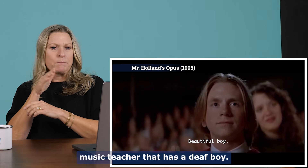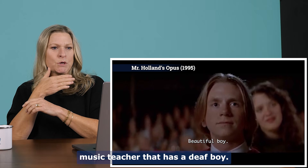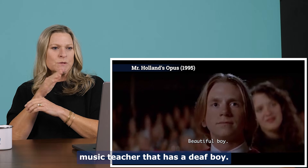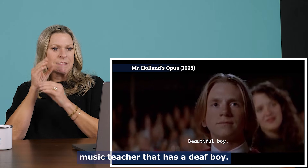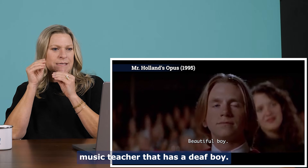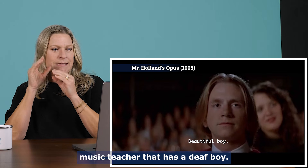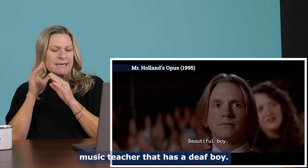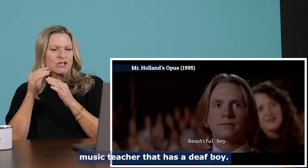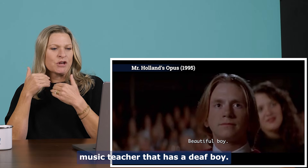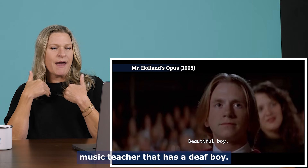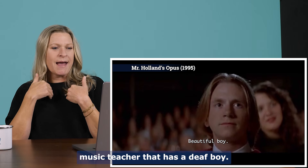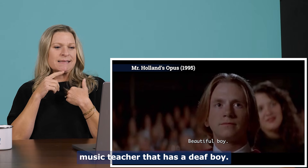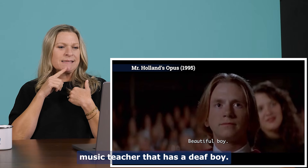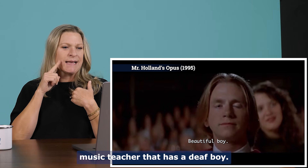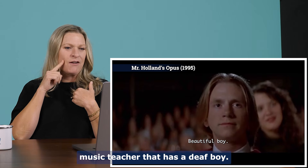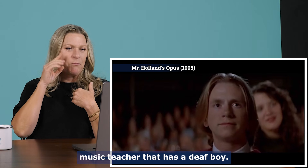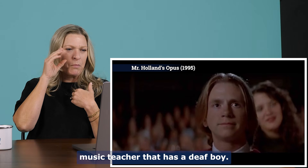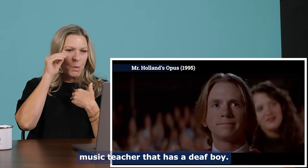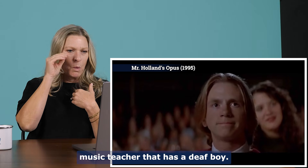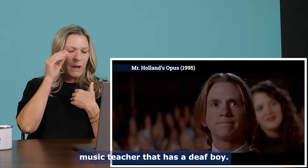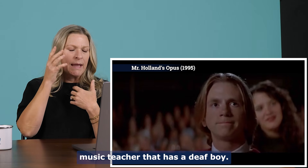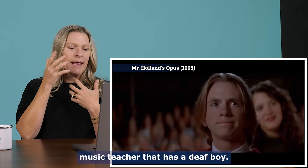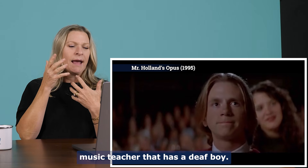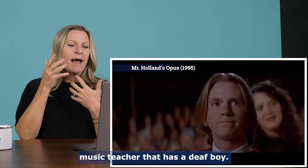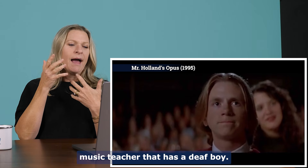music teacher that has a deaf boy.